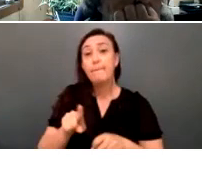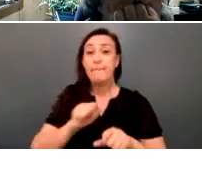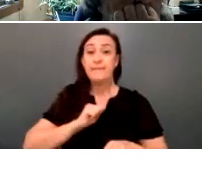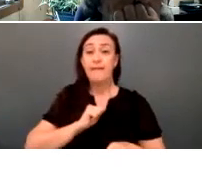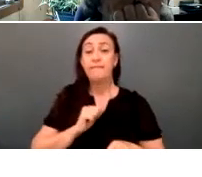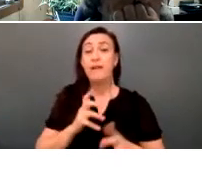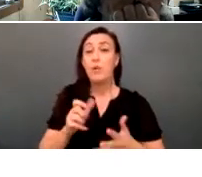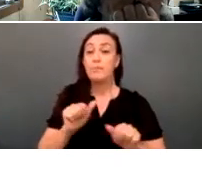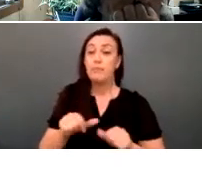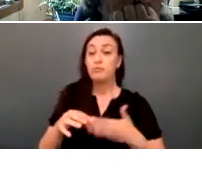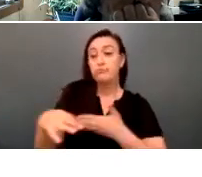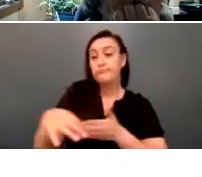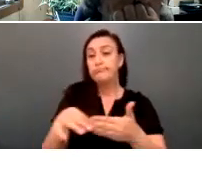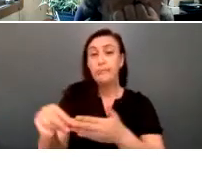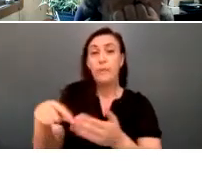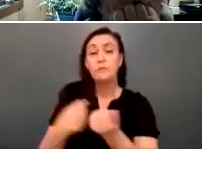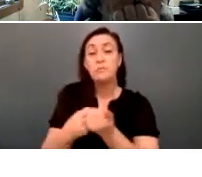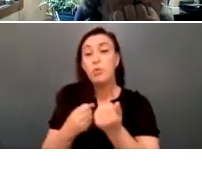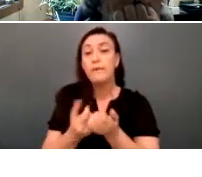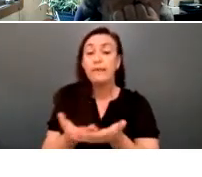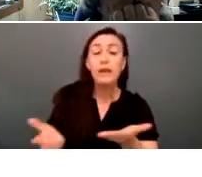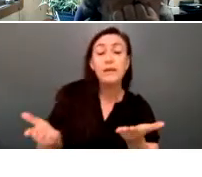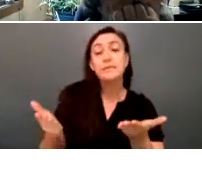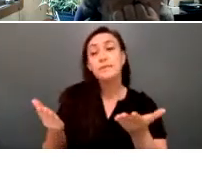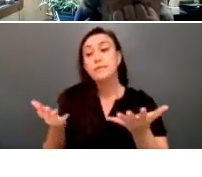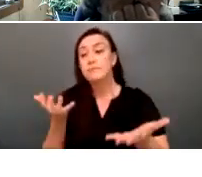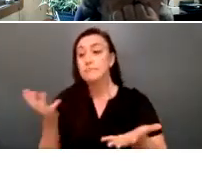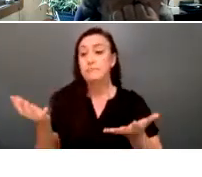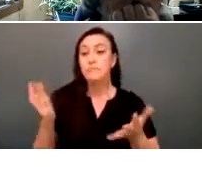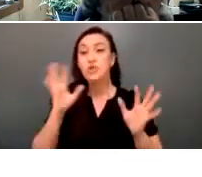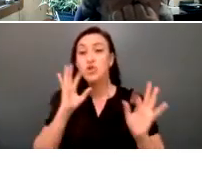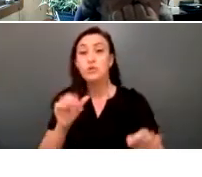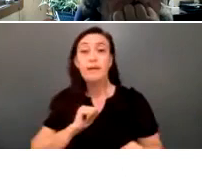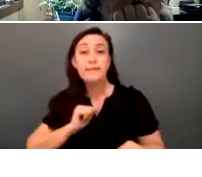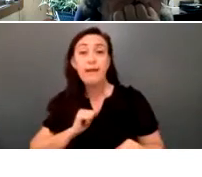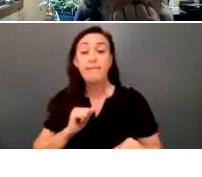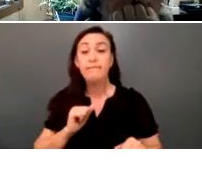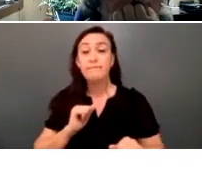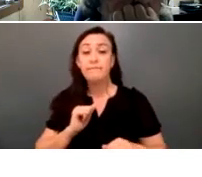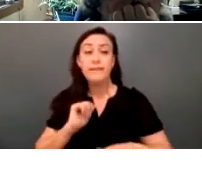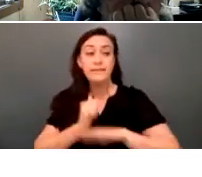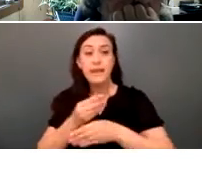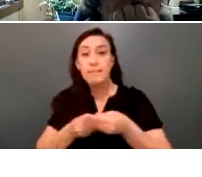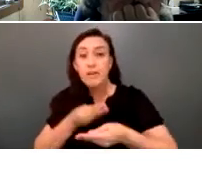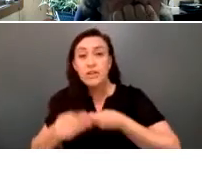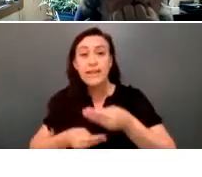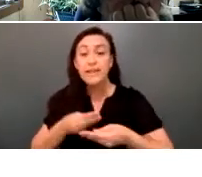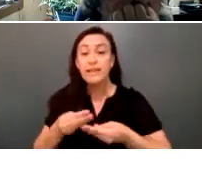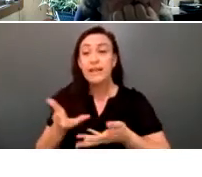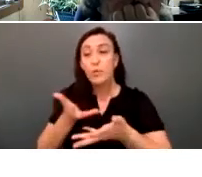direct those supports and kind of like choose things myself and set, get a budget and be able to work within that budget.